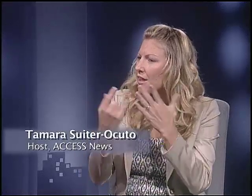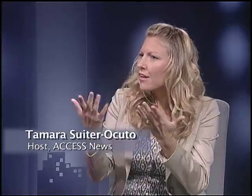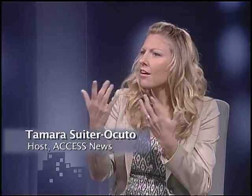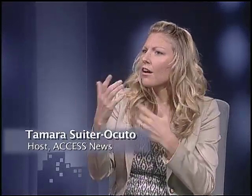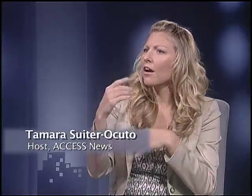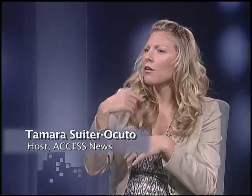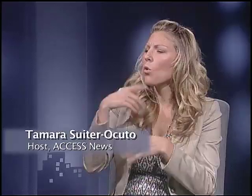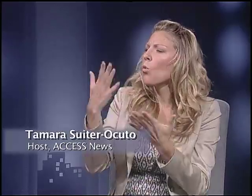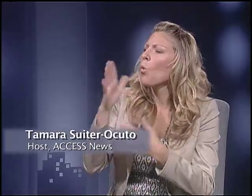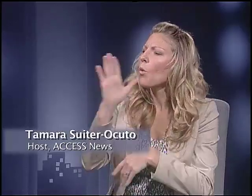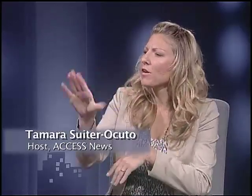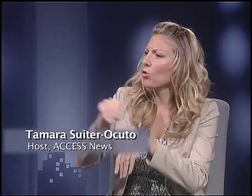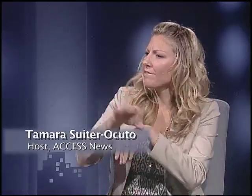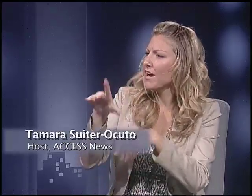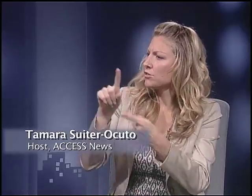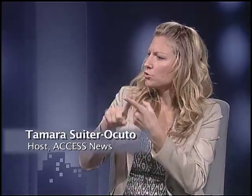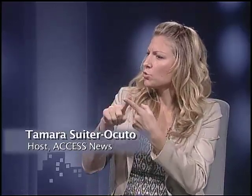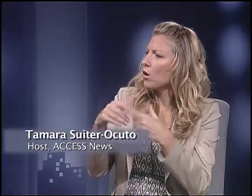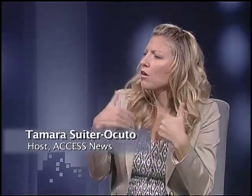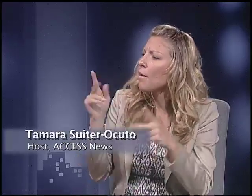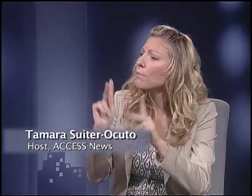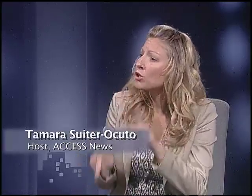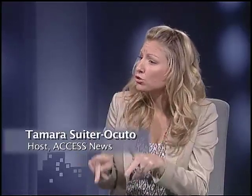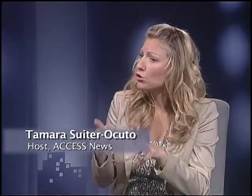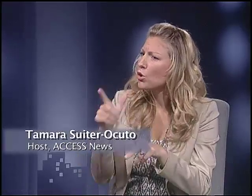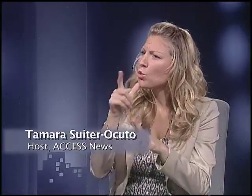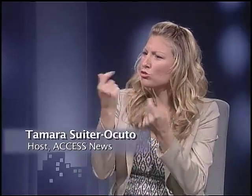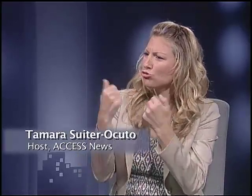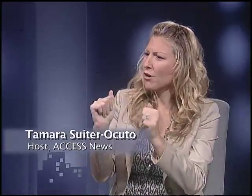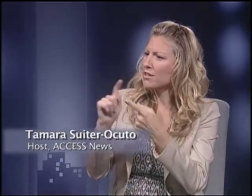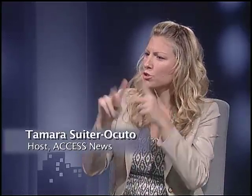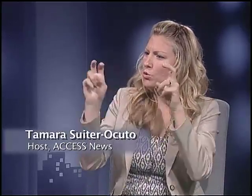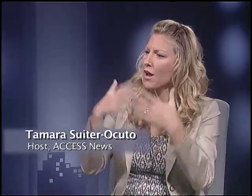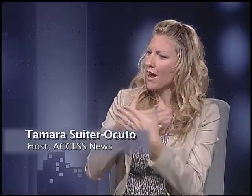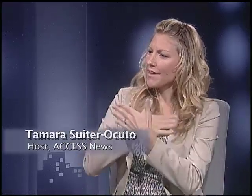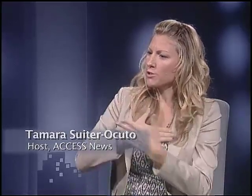Talking about people feeling isolated, what would be your advice to a young person who tries